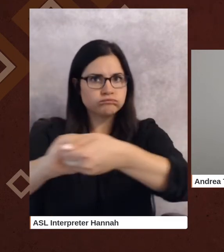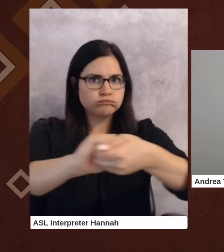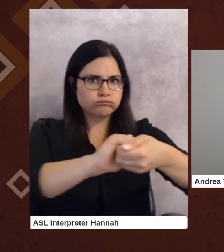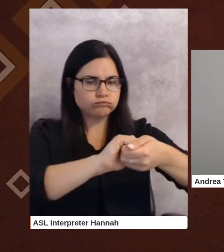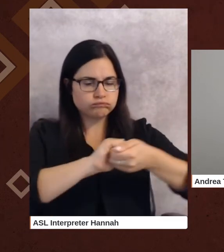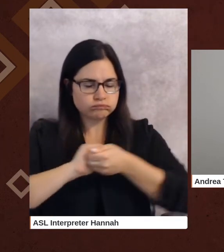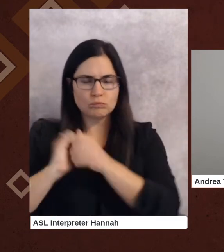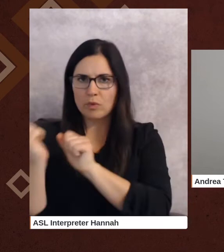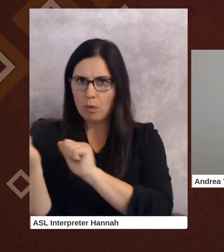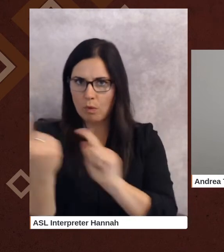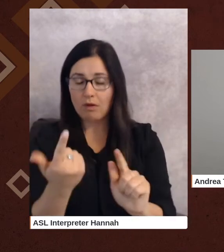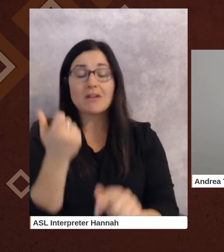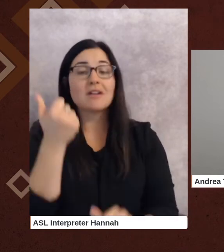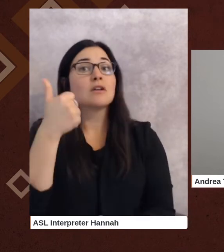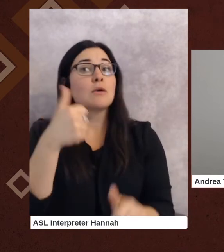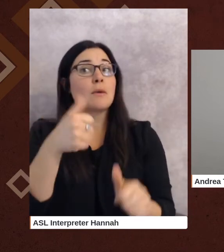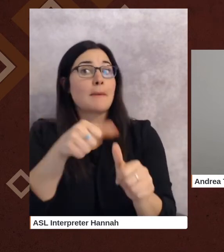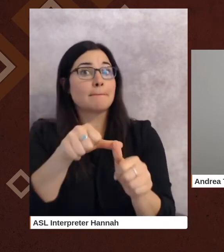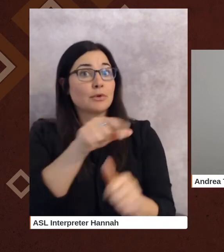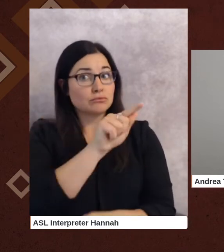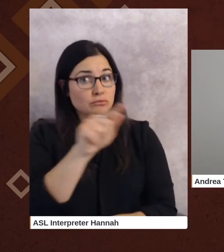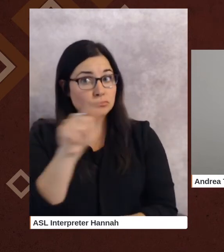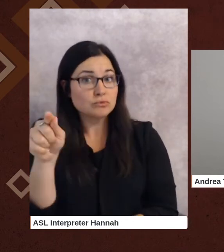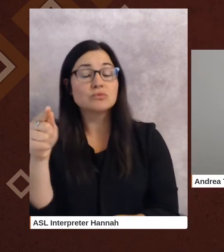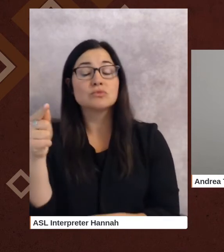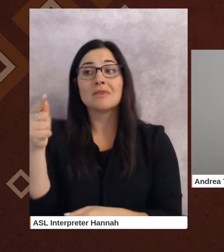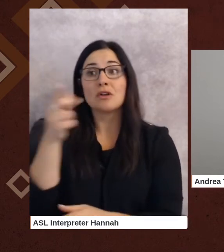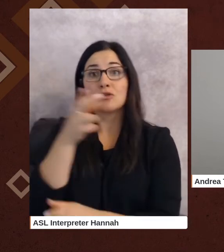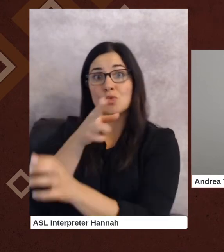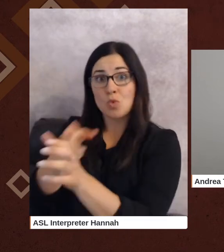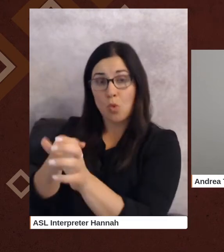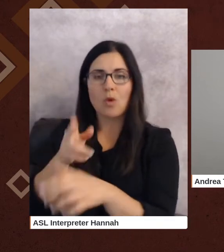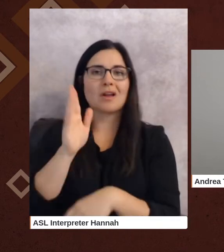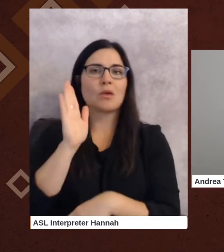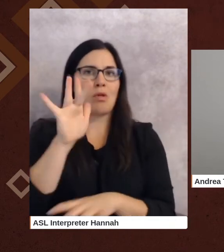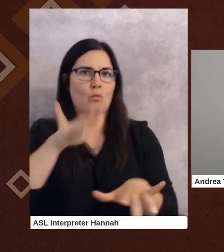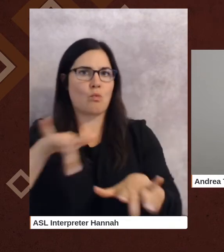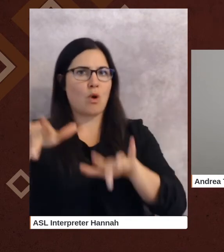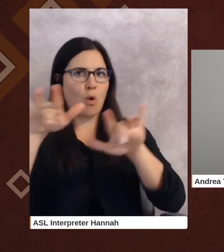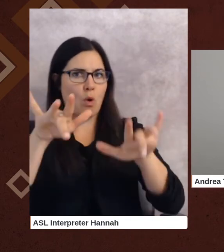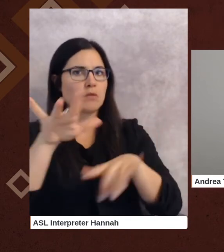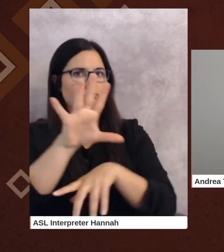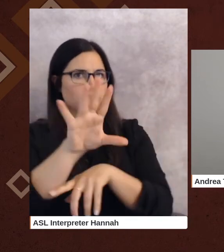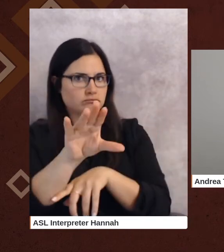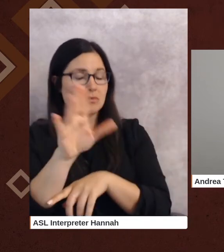Just a reminder, these sessions are being recorded and will be posted to the FCC Professional Development